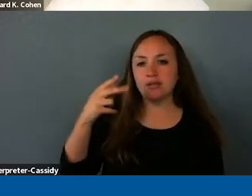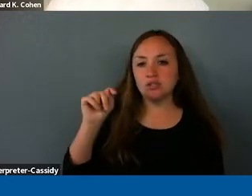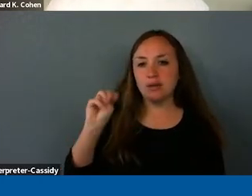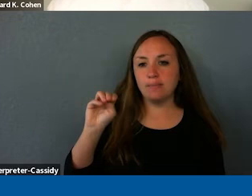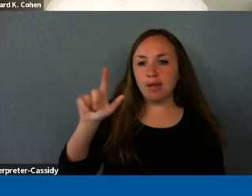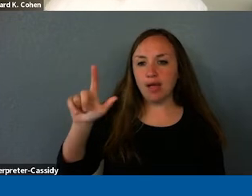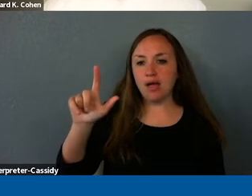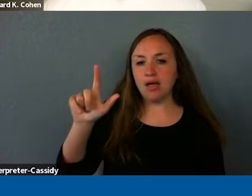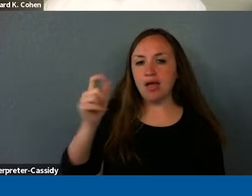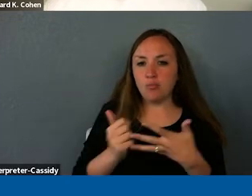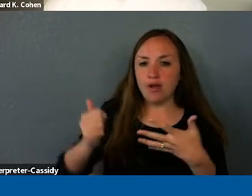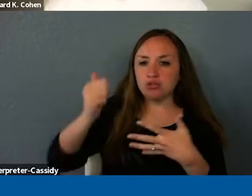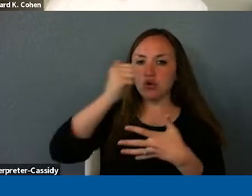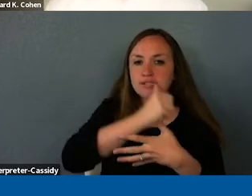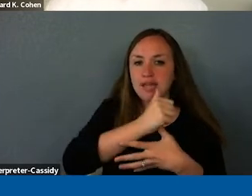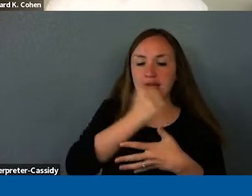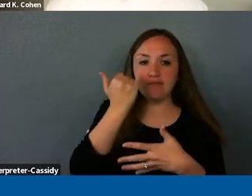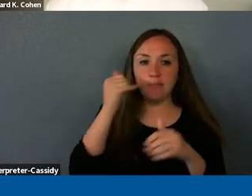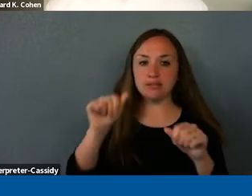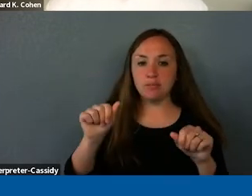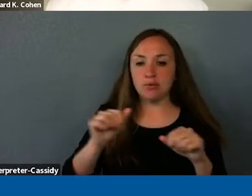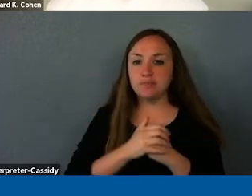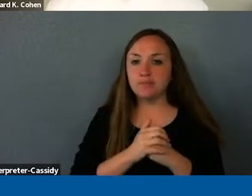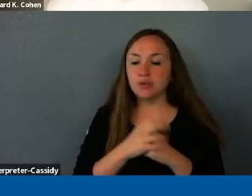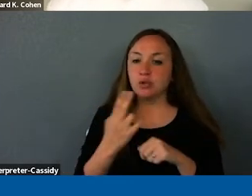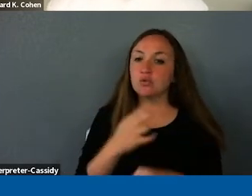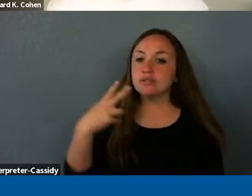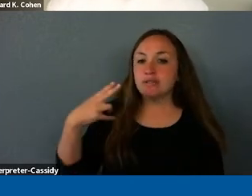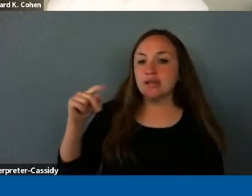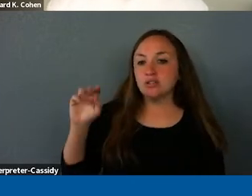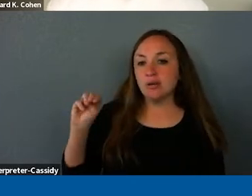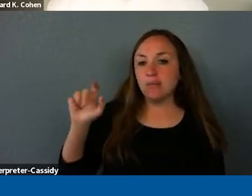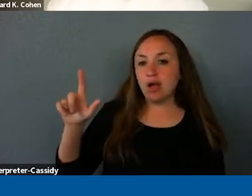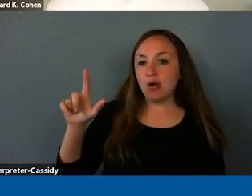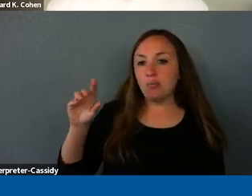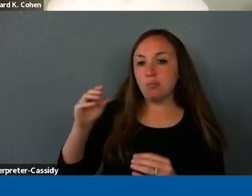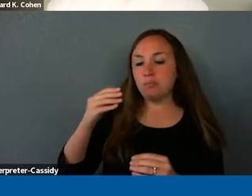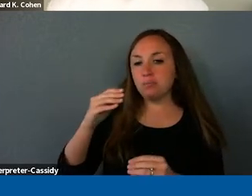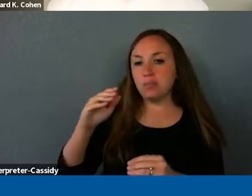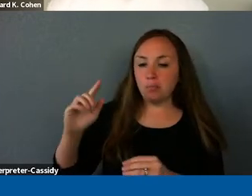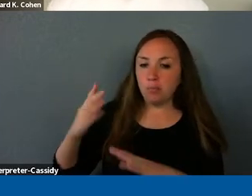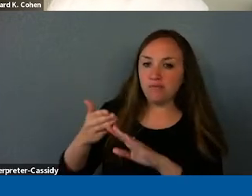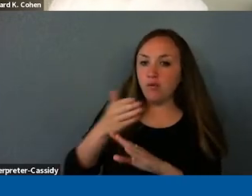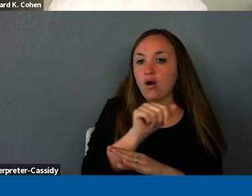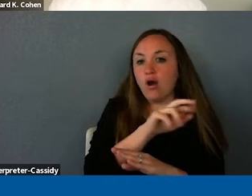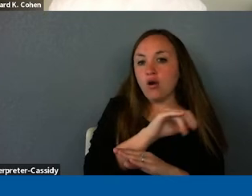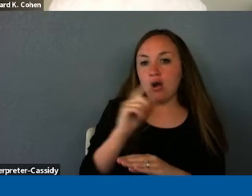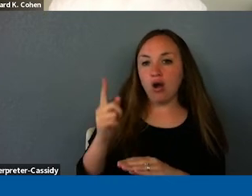and prioritize it whenever possible. Use HTML over ARIA will almost always give you a more reliable experience.